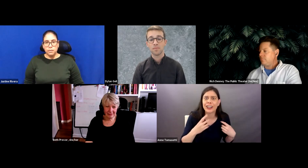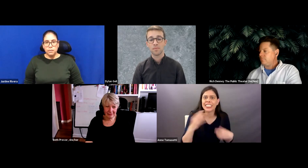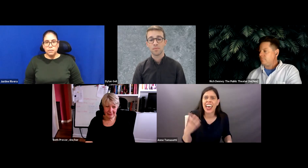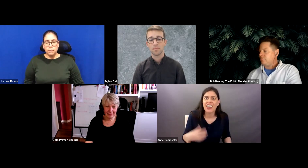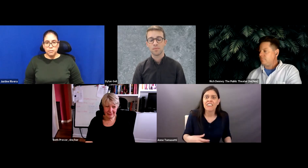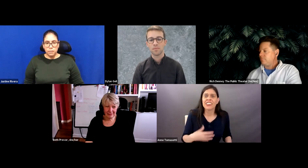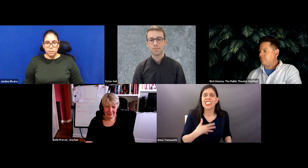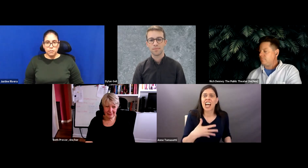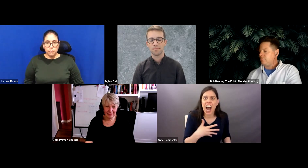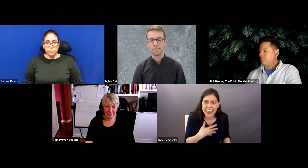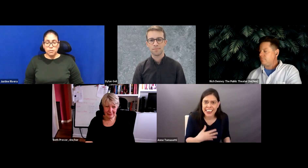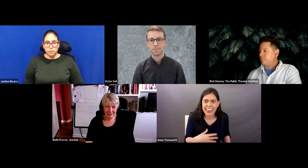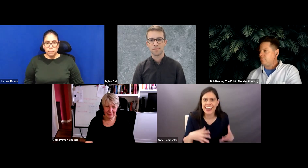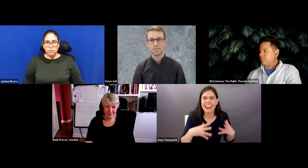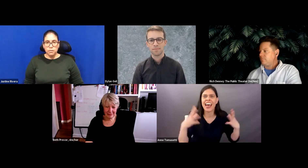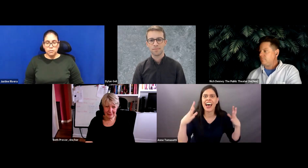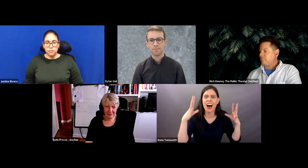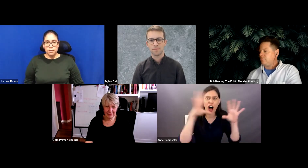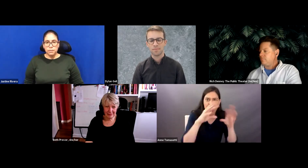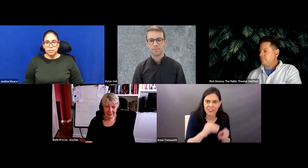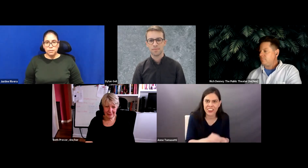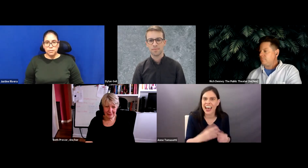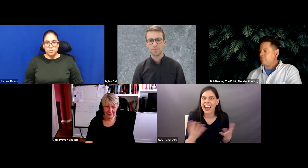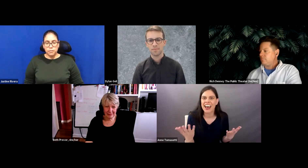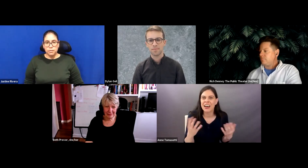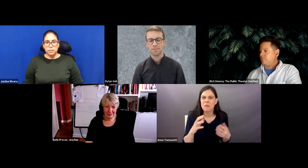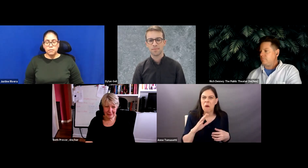what the actor was doing originally. He was maybe showing